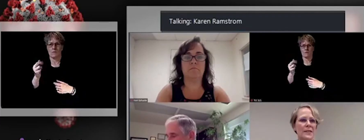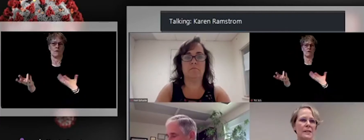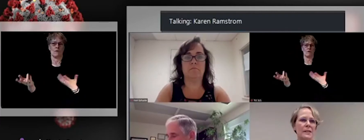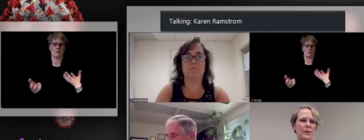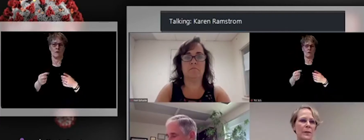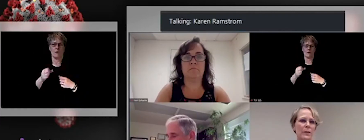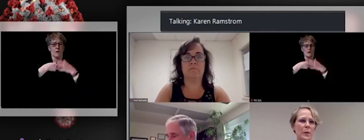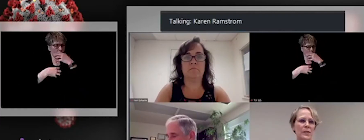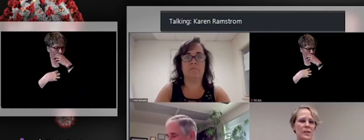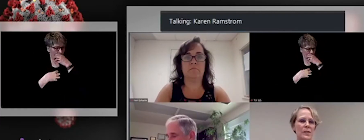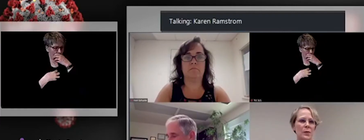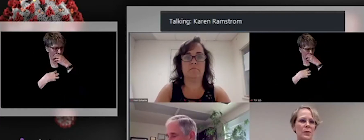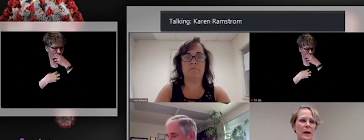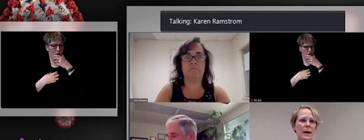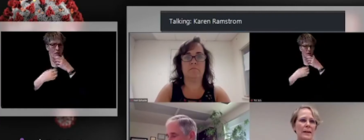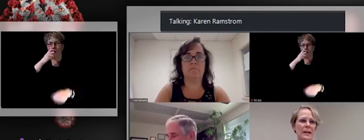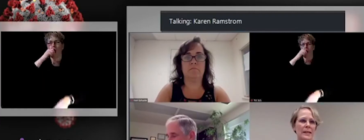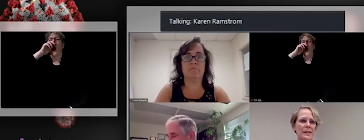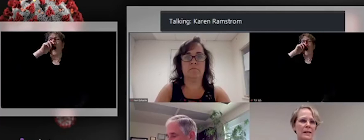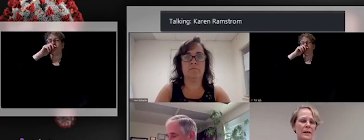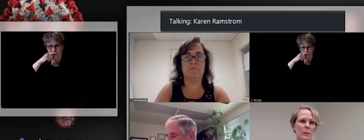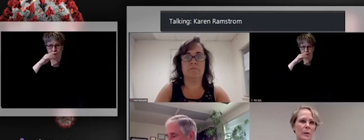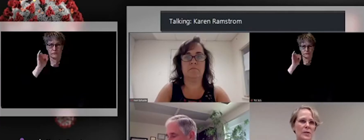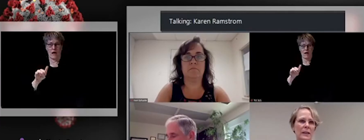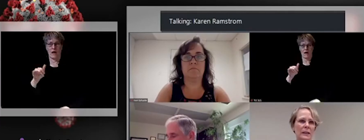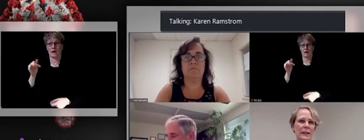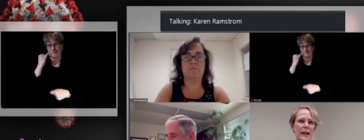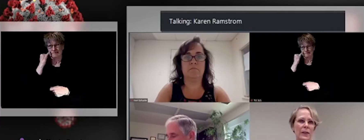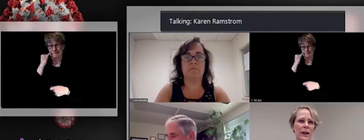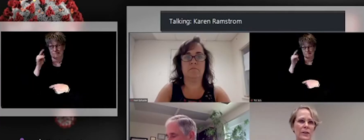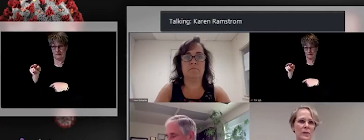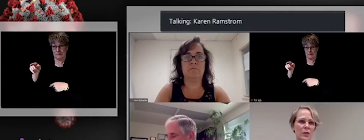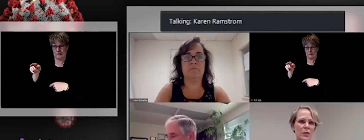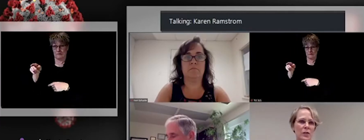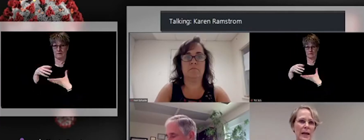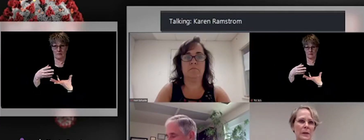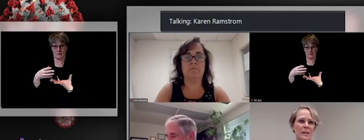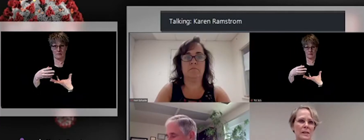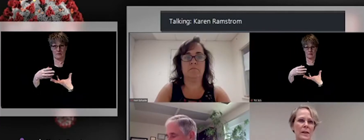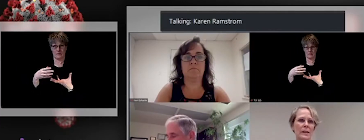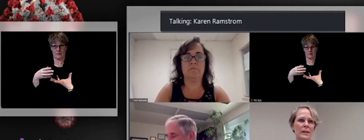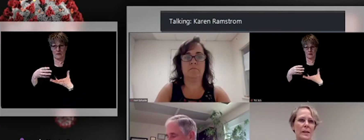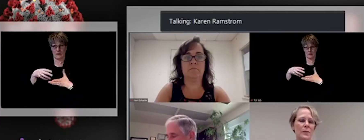if a person is close by that’s most likely how that transmission happens. A lot of times